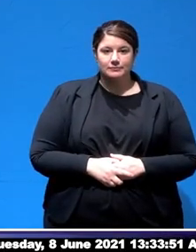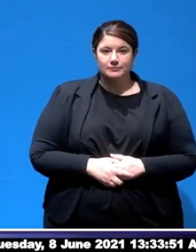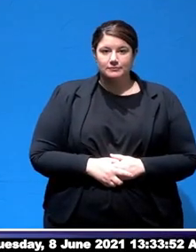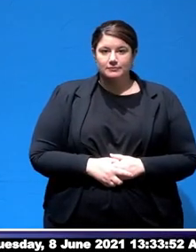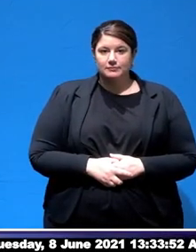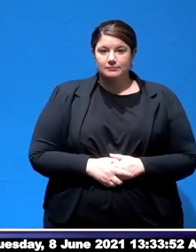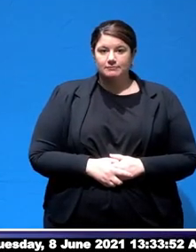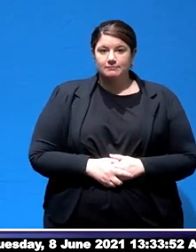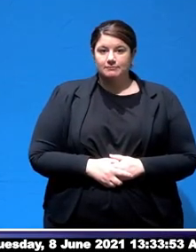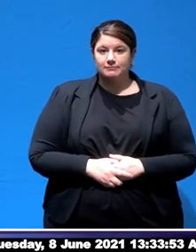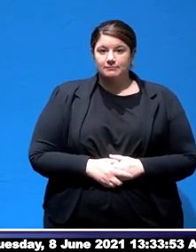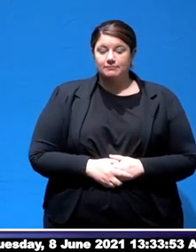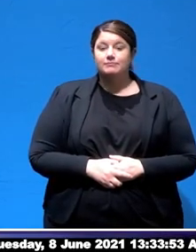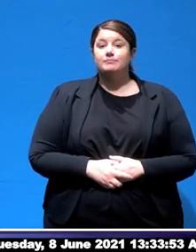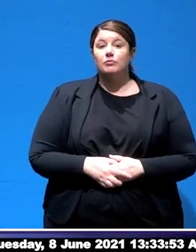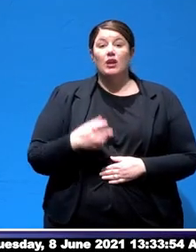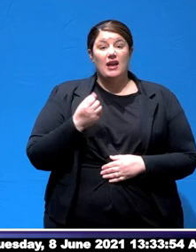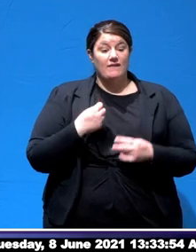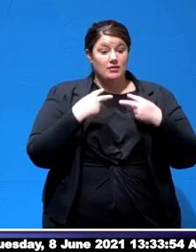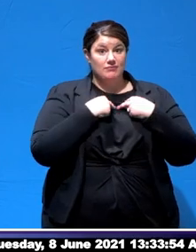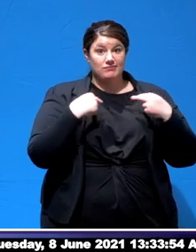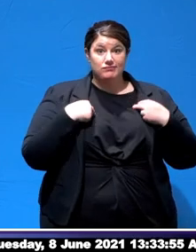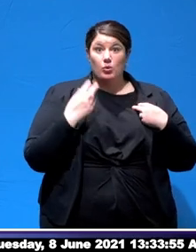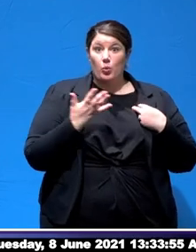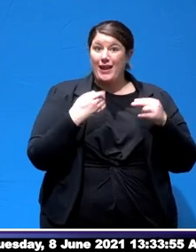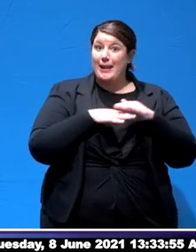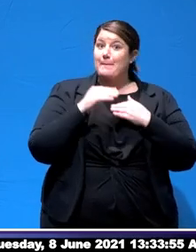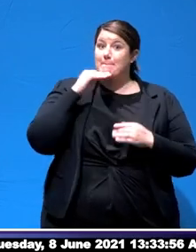Now Ms Bennett, who is in Melbourne, will ask you some questions.